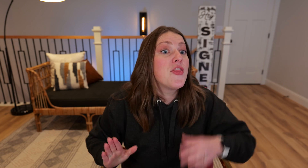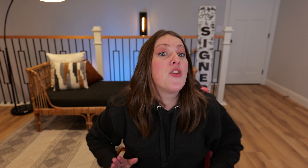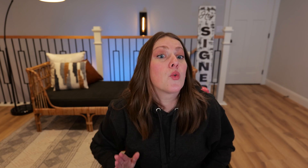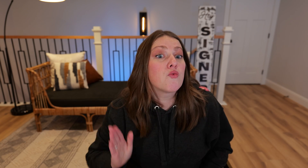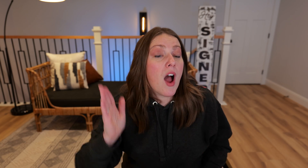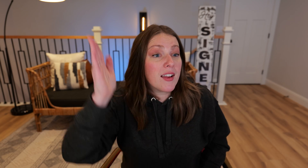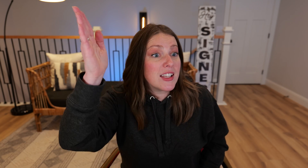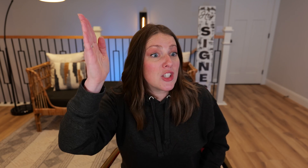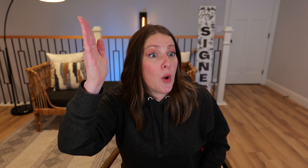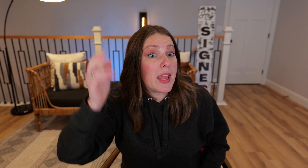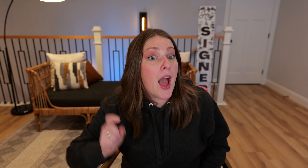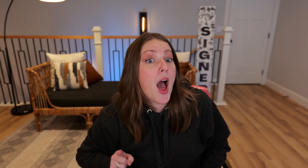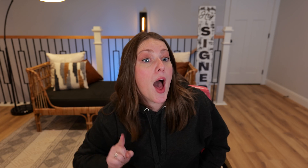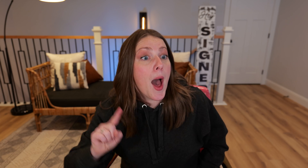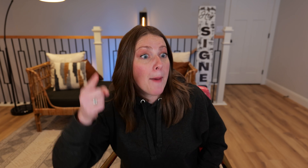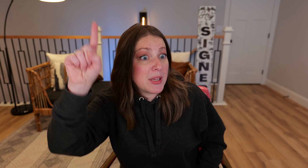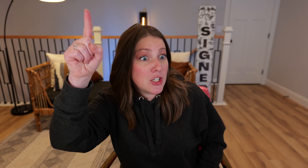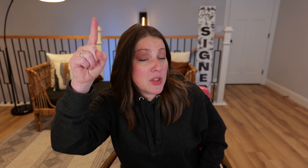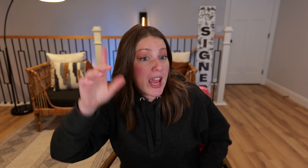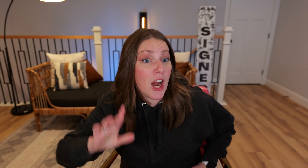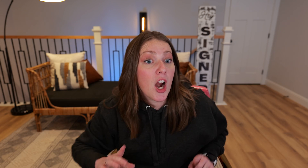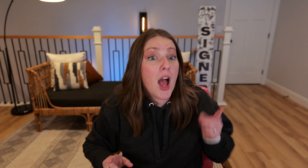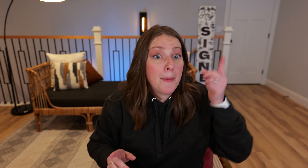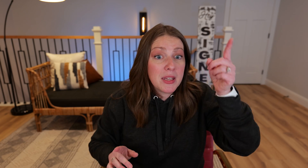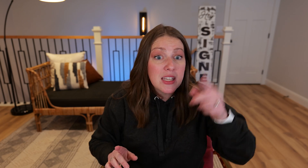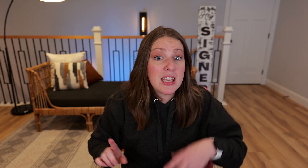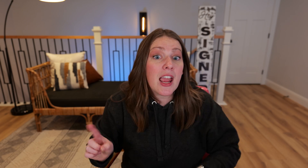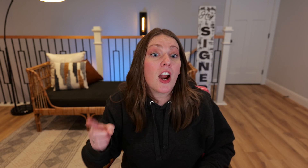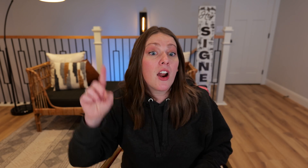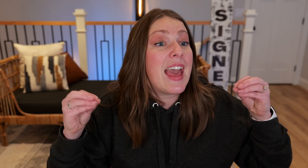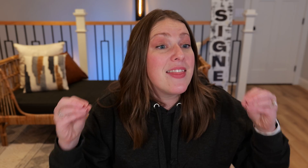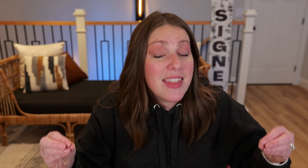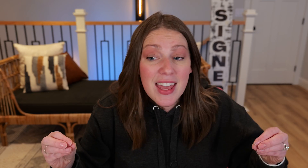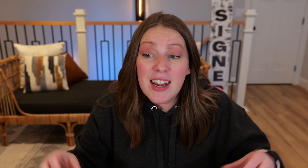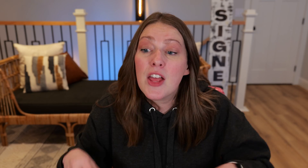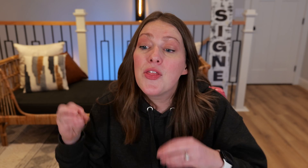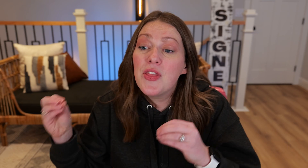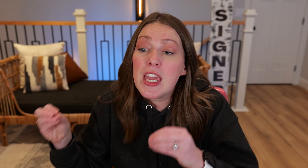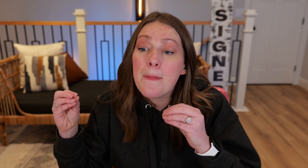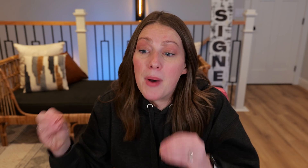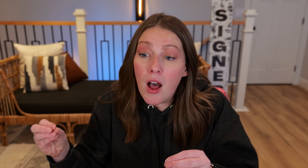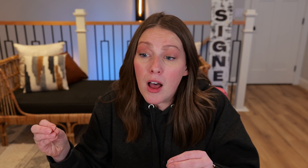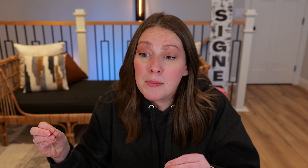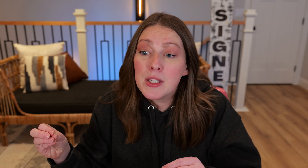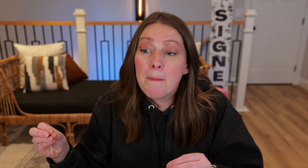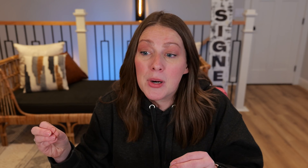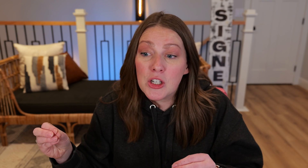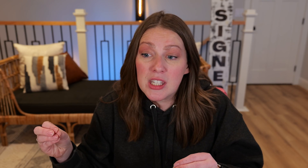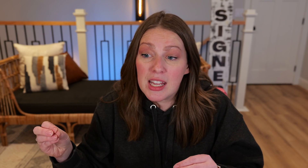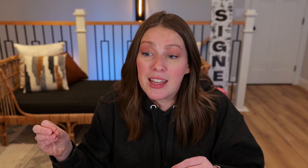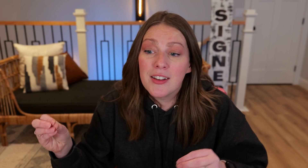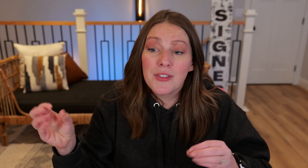the rockets going up into the air, up into the air, and then the bombs bursting in.